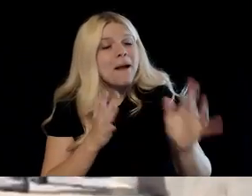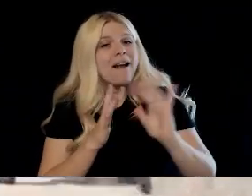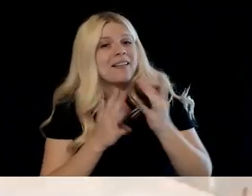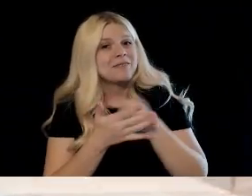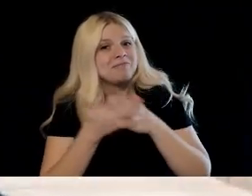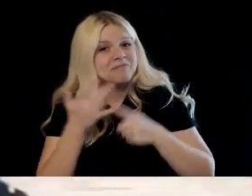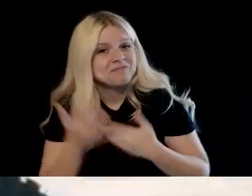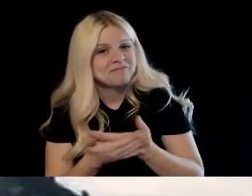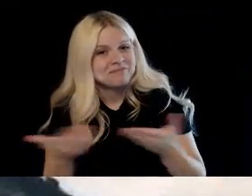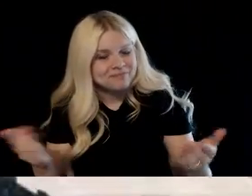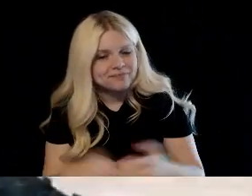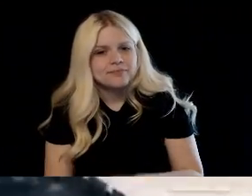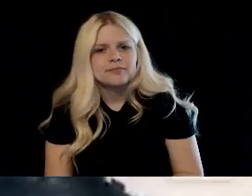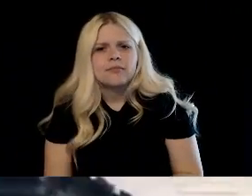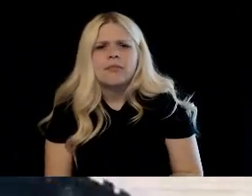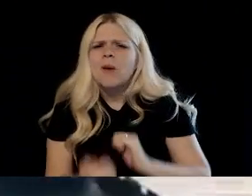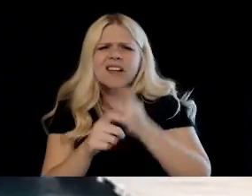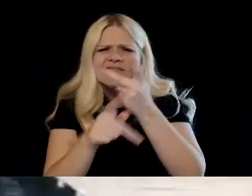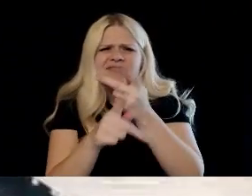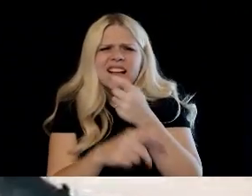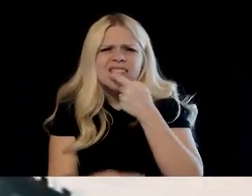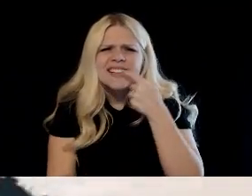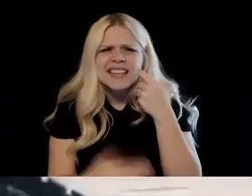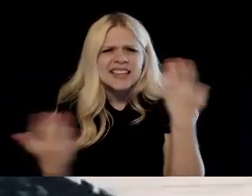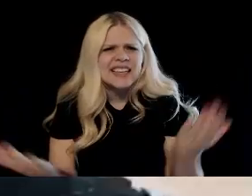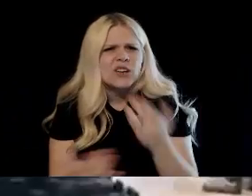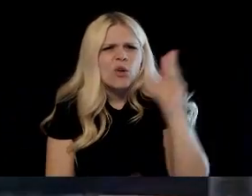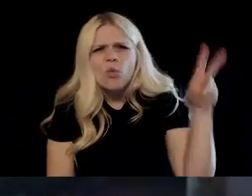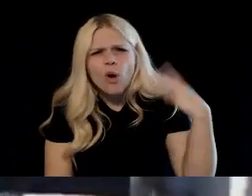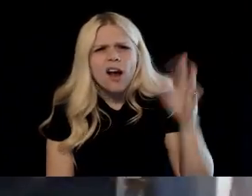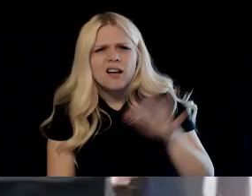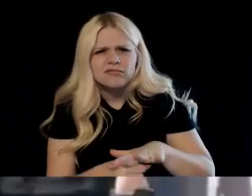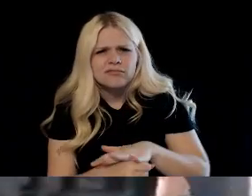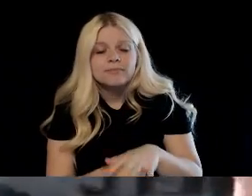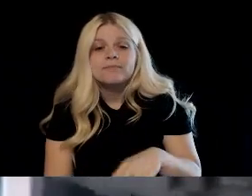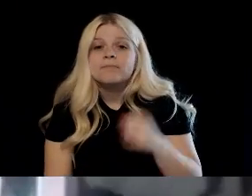the wild? If you guys brush their teeth here? Michelle: So, sea lions naturally have a black